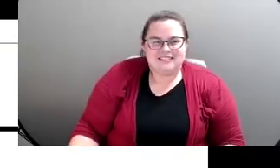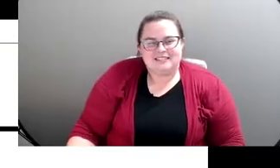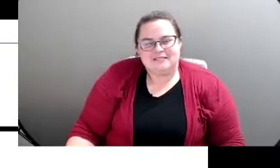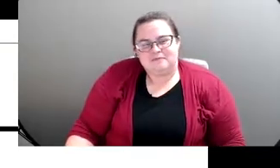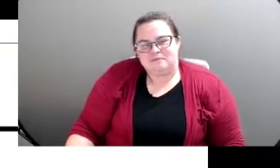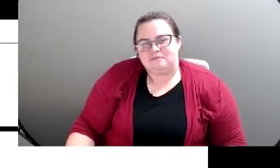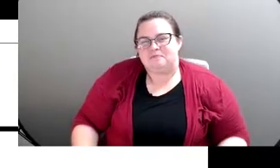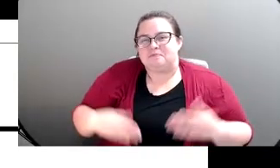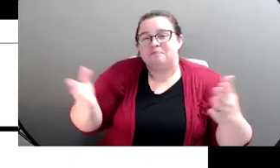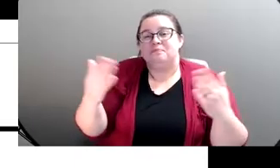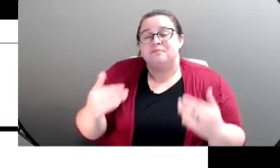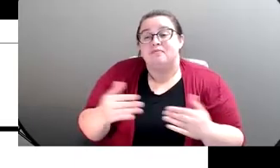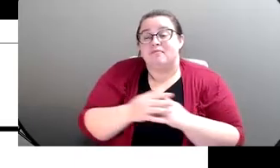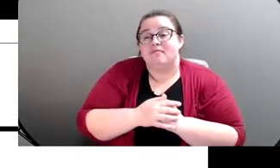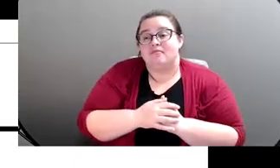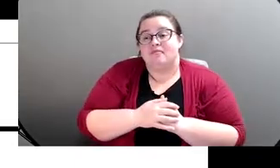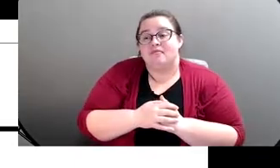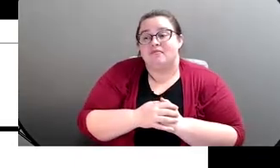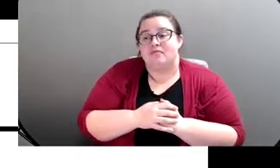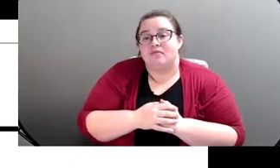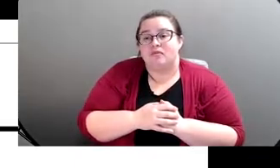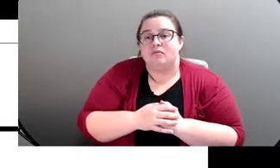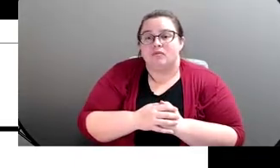We also talk about the Canvas SpeedGrader. Yes.